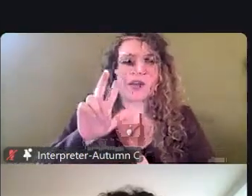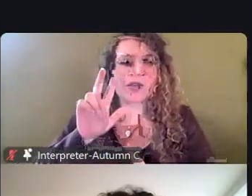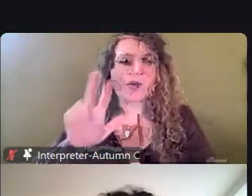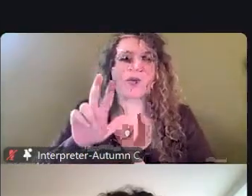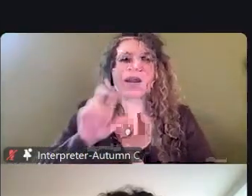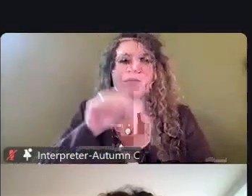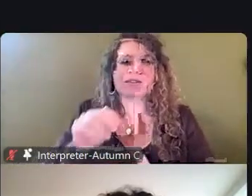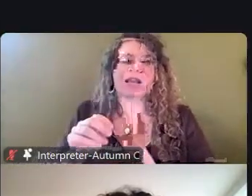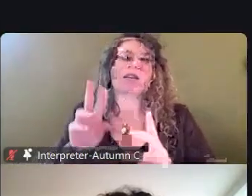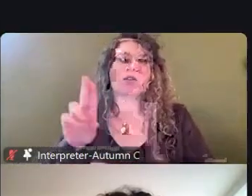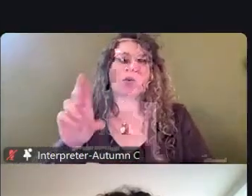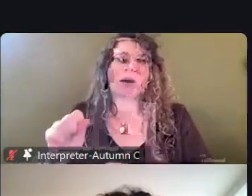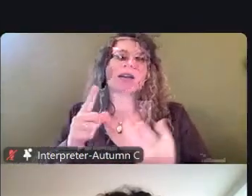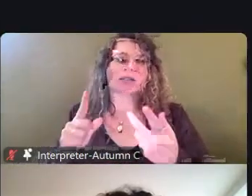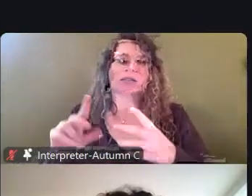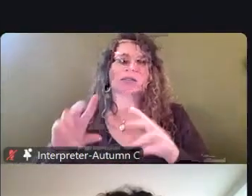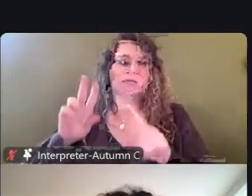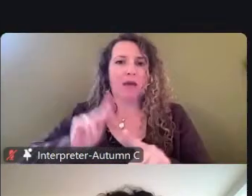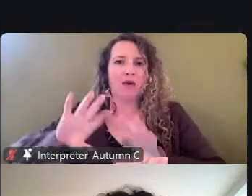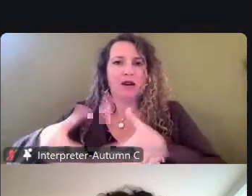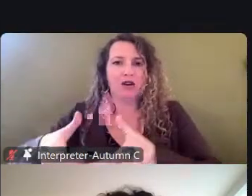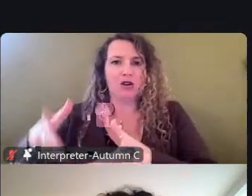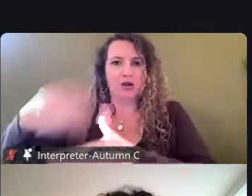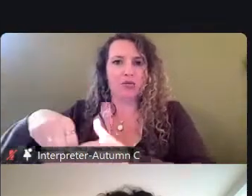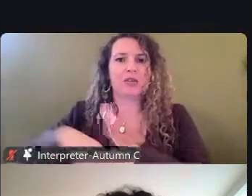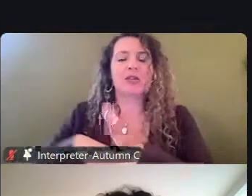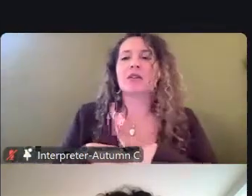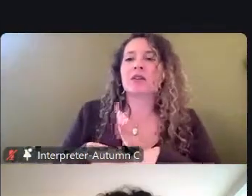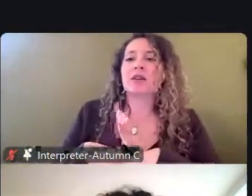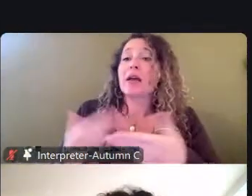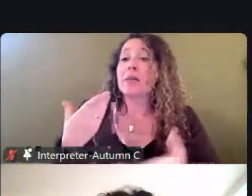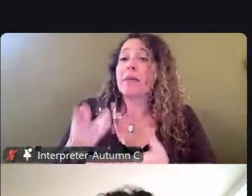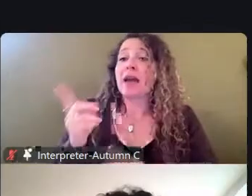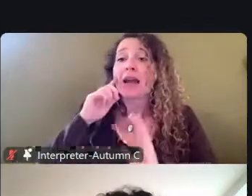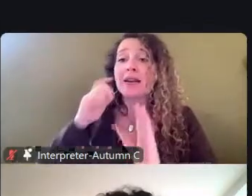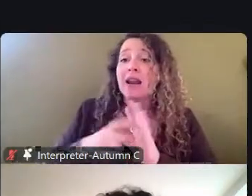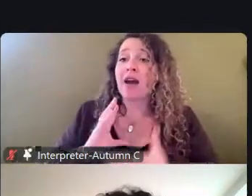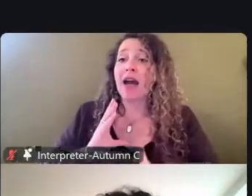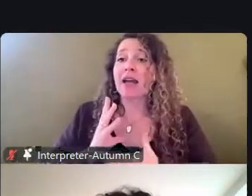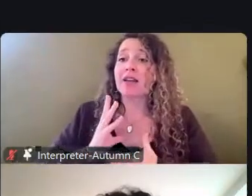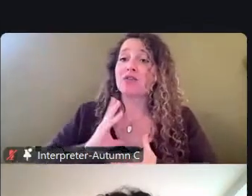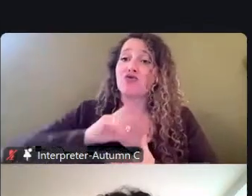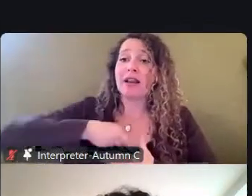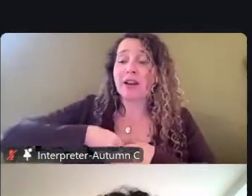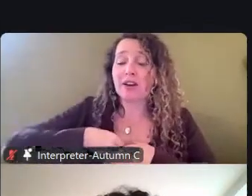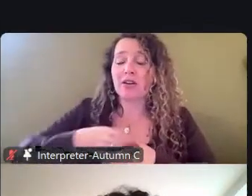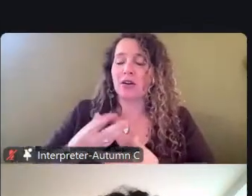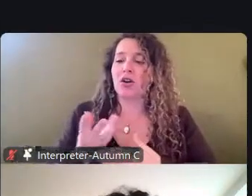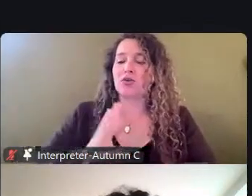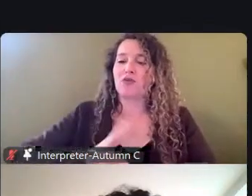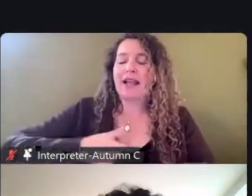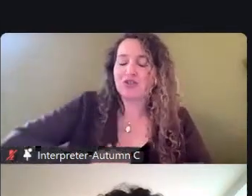likely to identify as transgender and gender diverse than the general population.